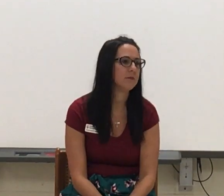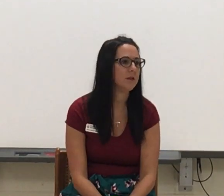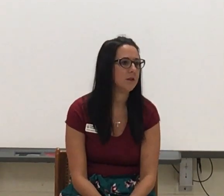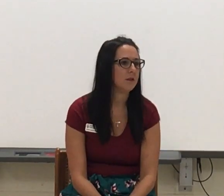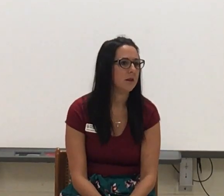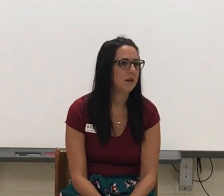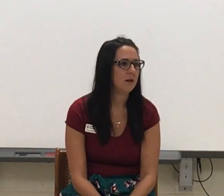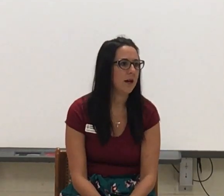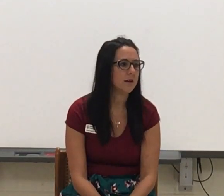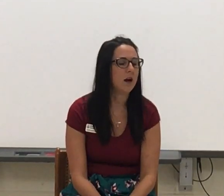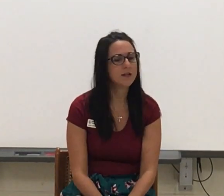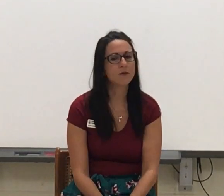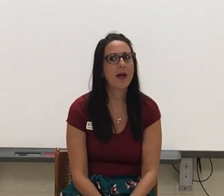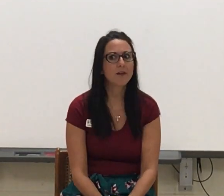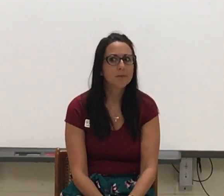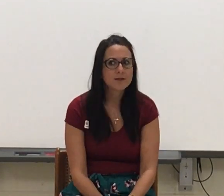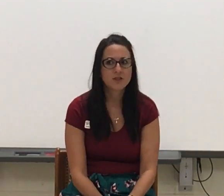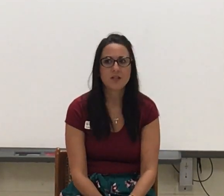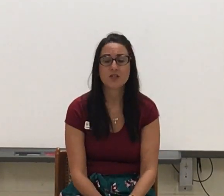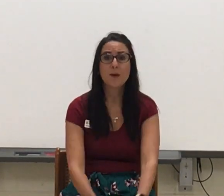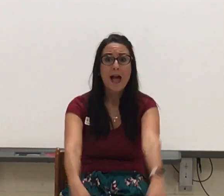Ok... alright so we have a couple of suggestions.